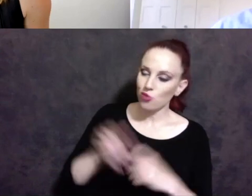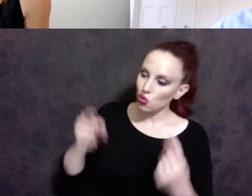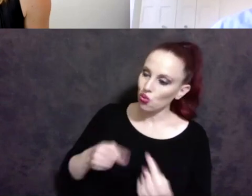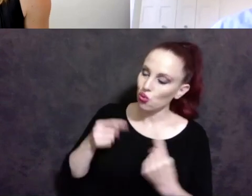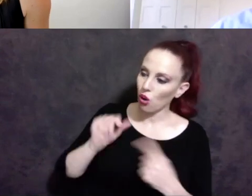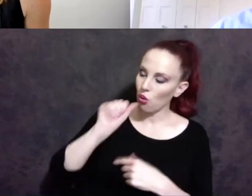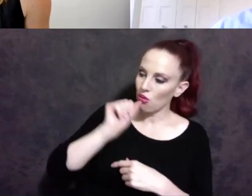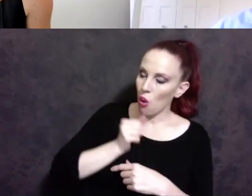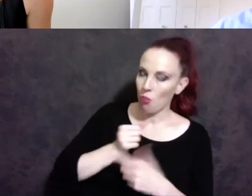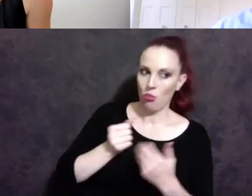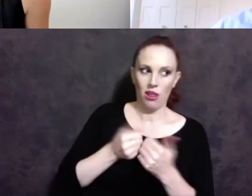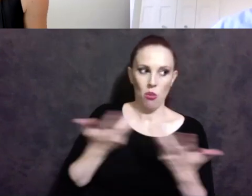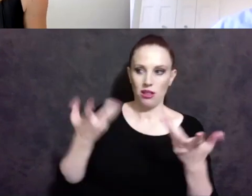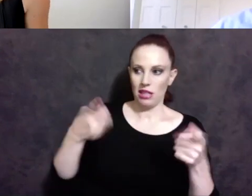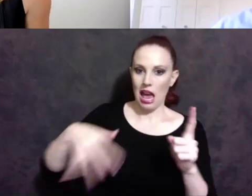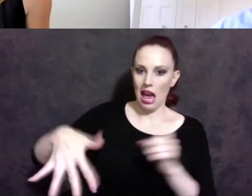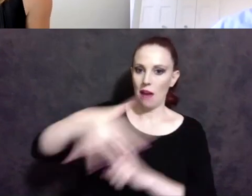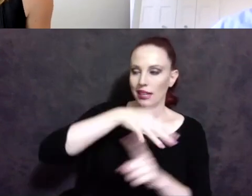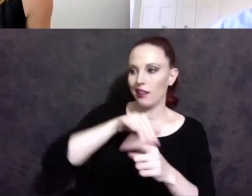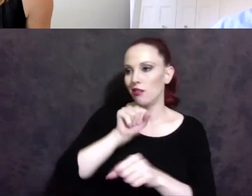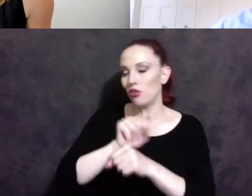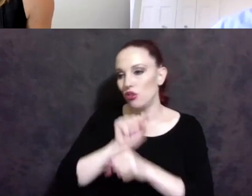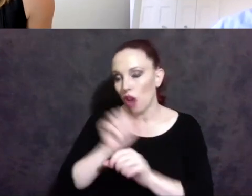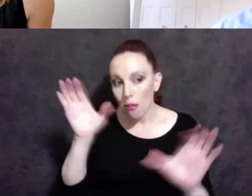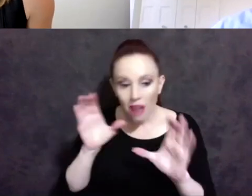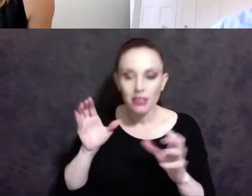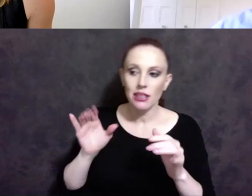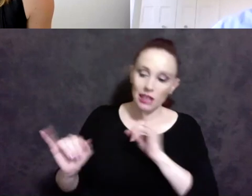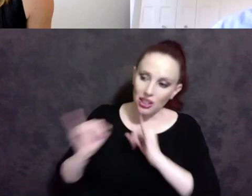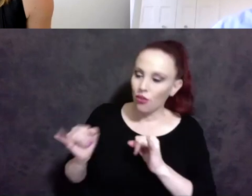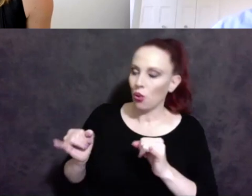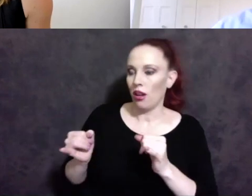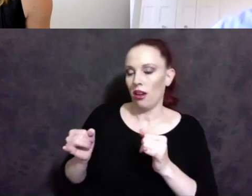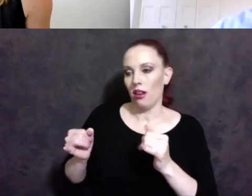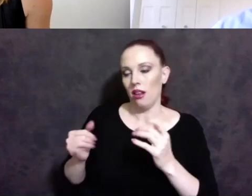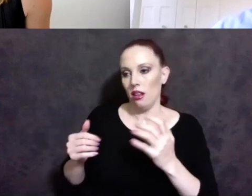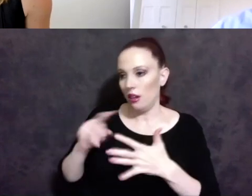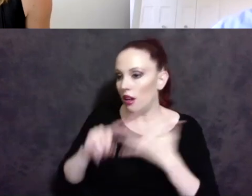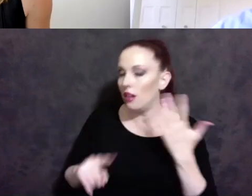going on job hunting and interviewing on top of all of that. What can see do alone what